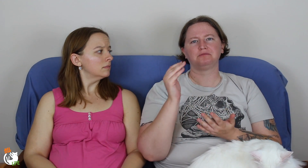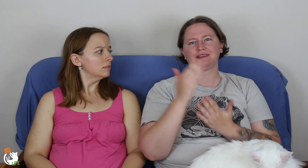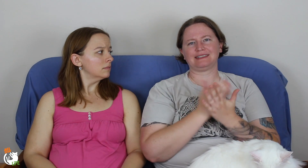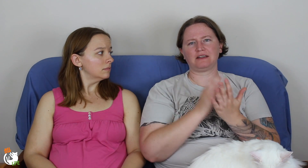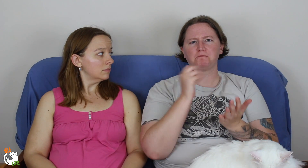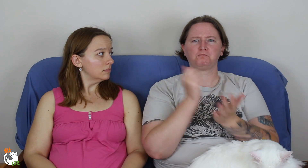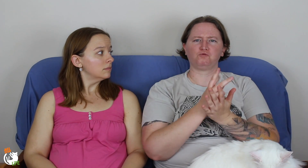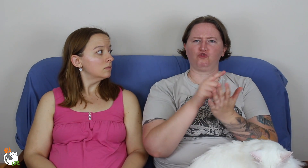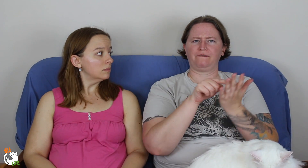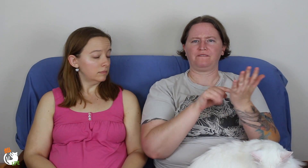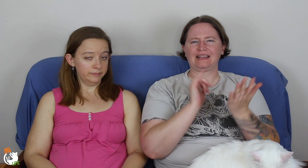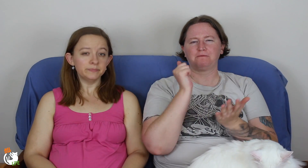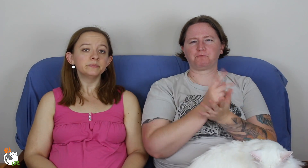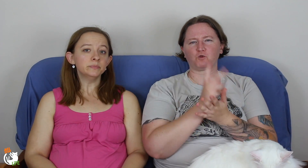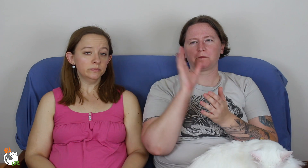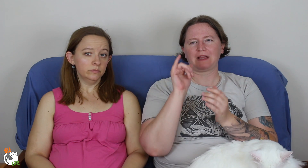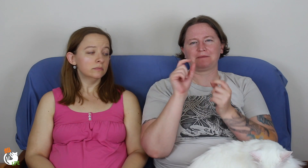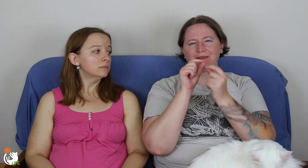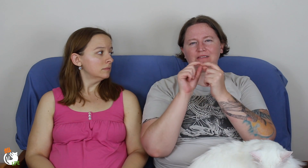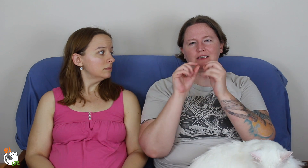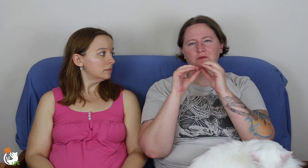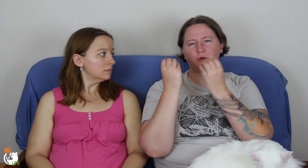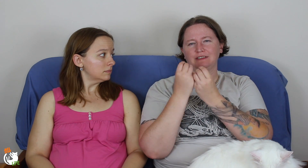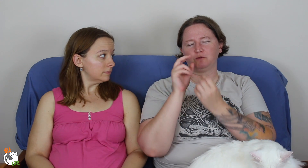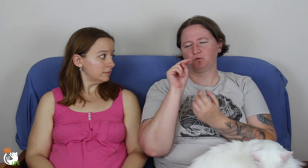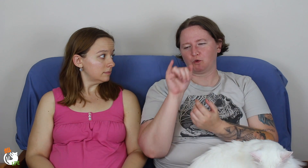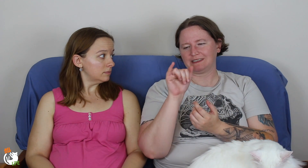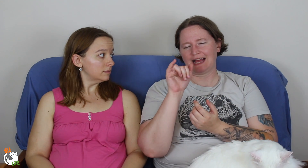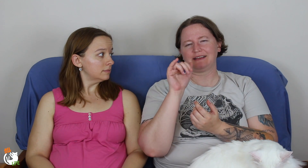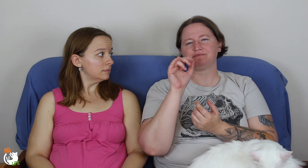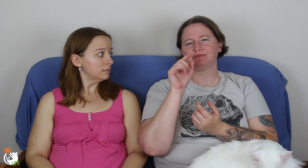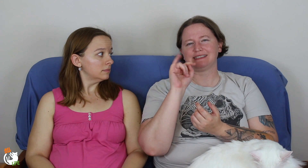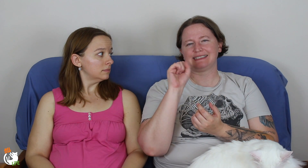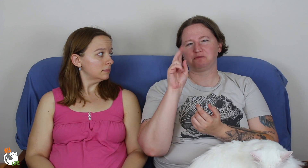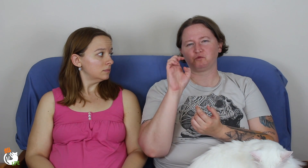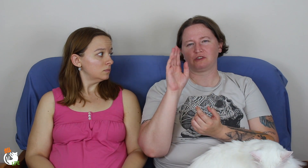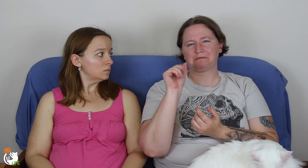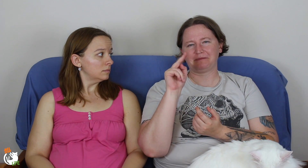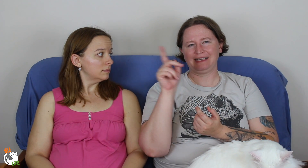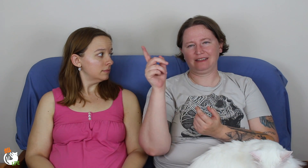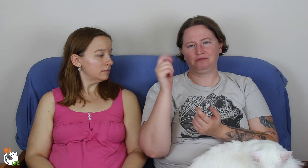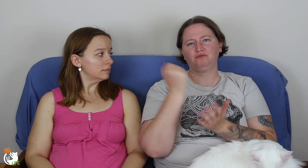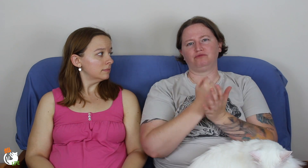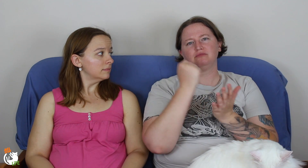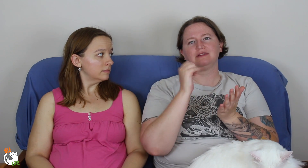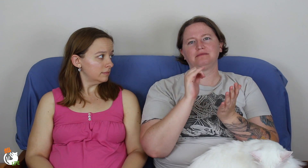they gave us the list of approved sperm banks. Approved by a specific organization, the New York Tissue Bank.